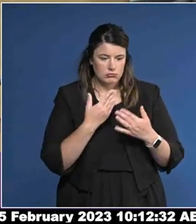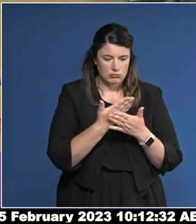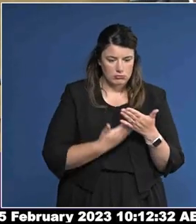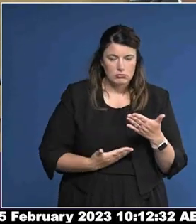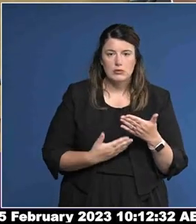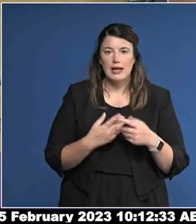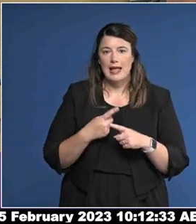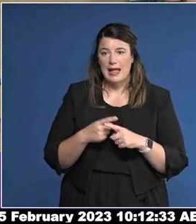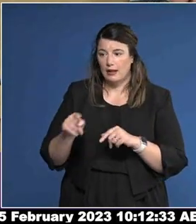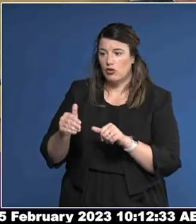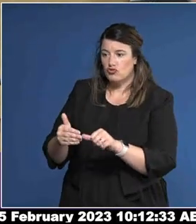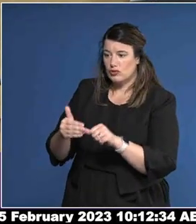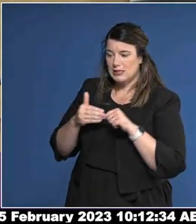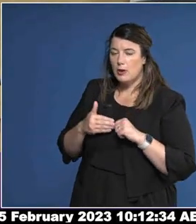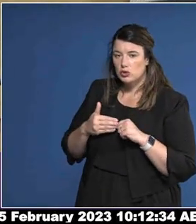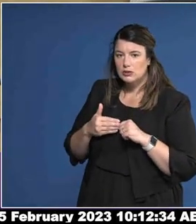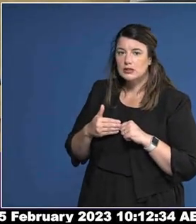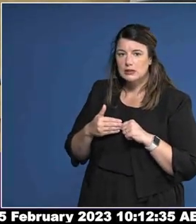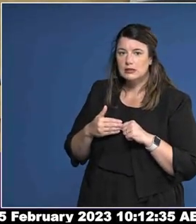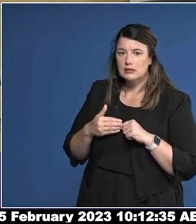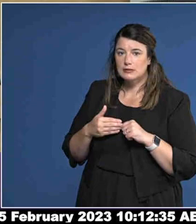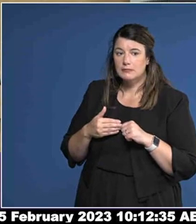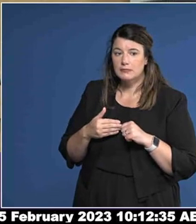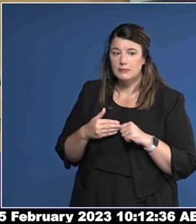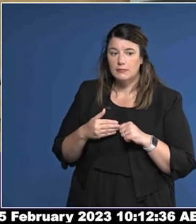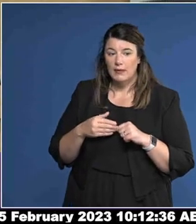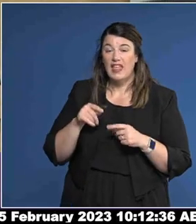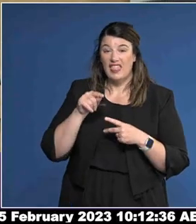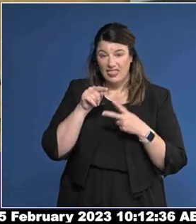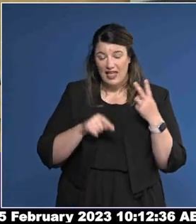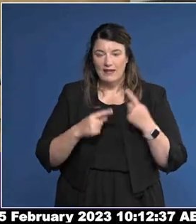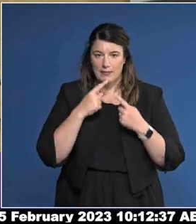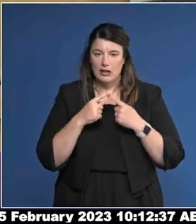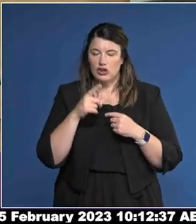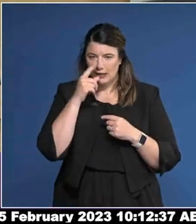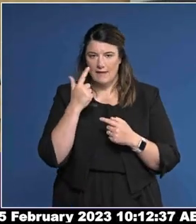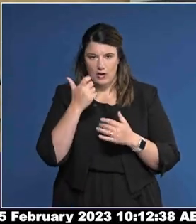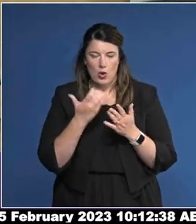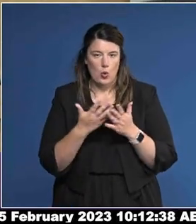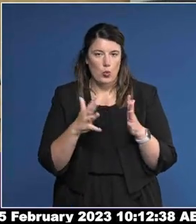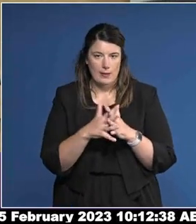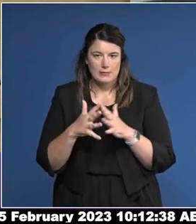submissions, and those documents are available on the Royal Commission's website. So can I start -